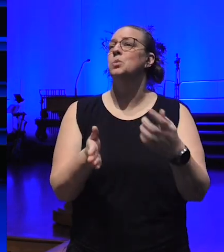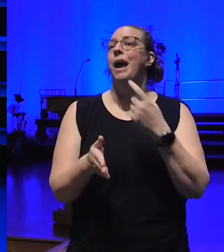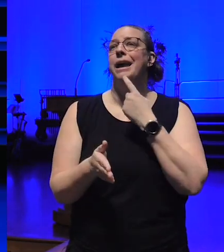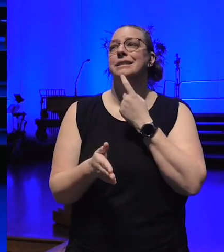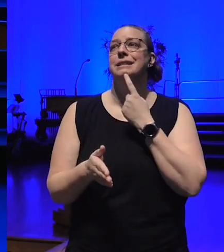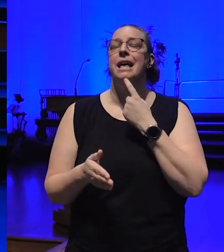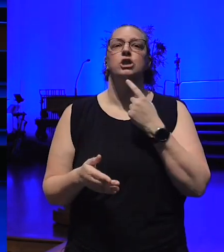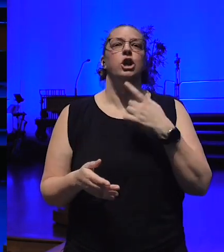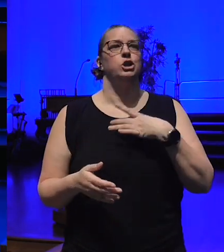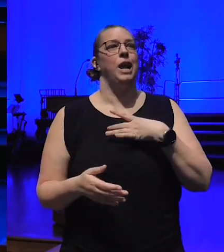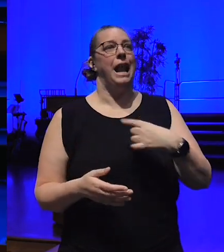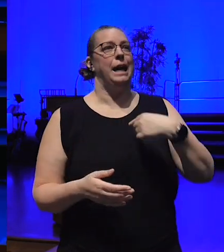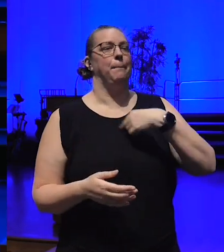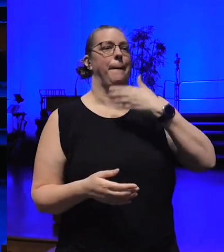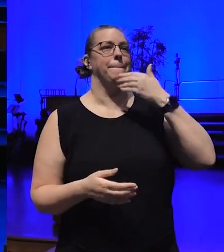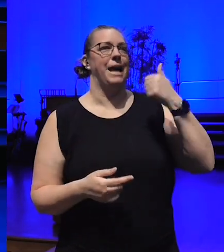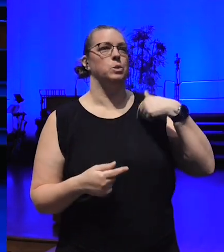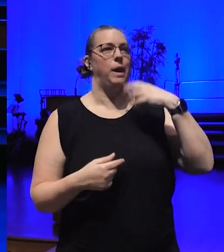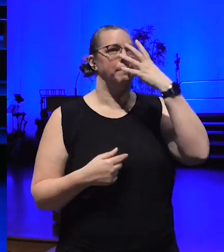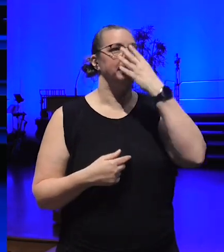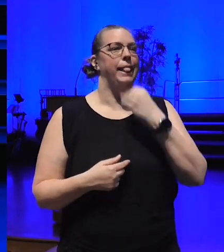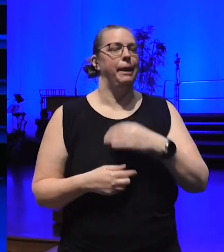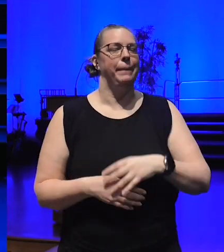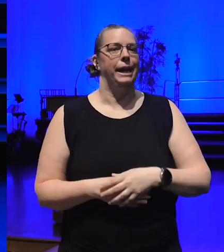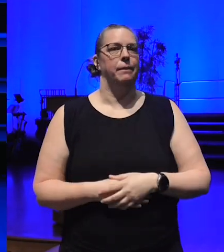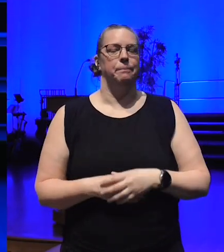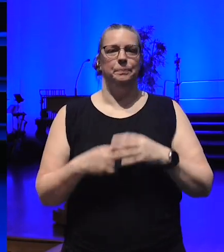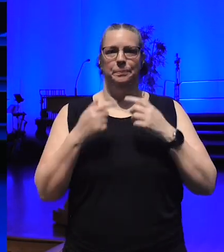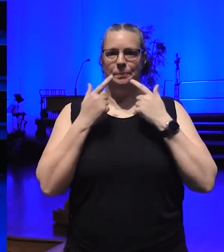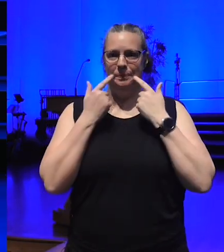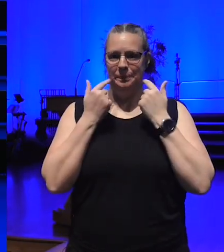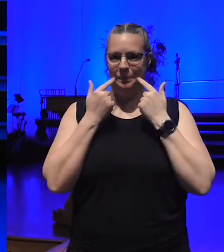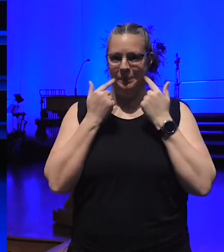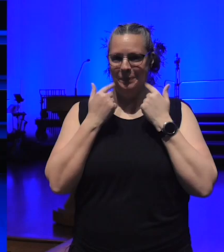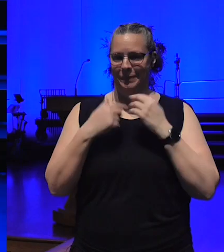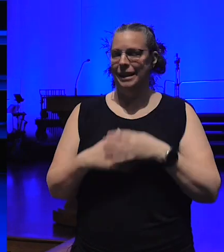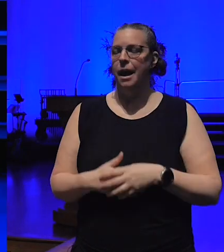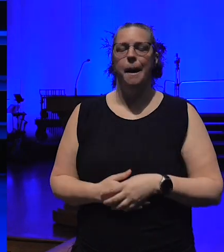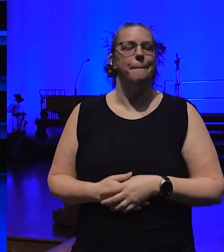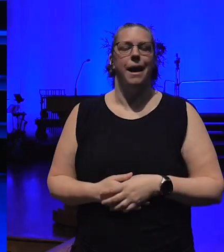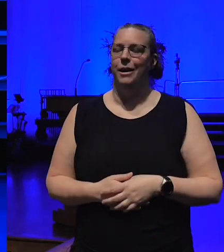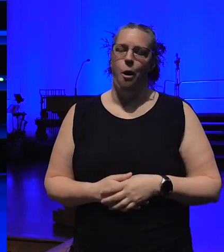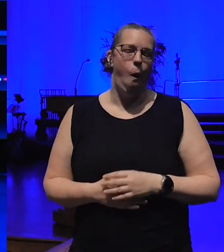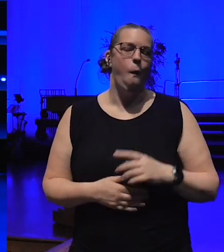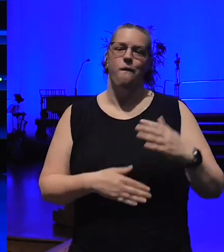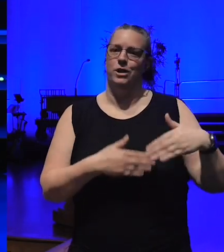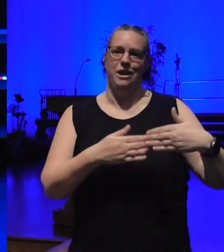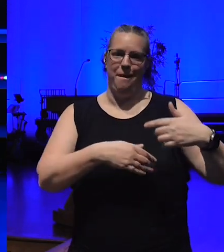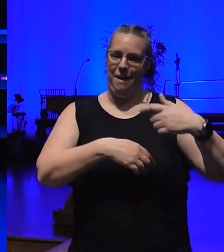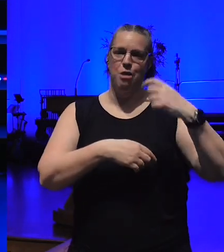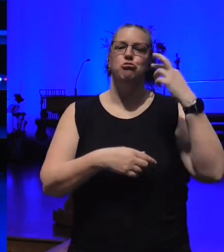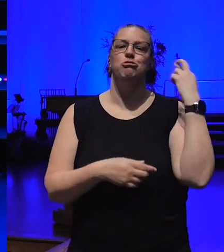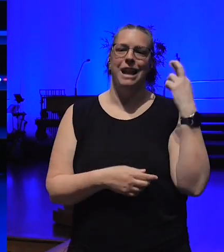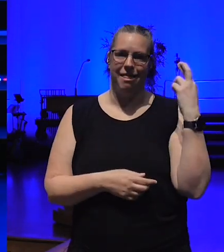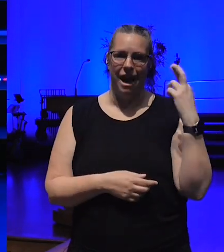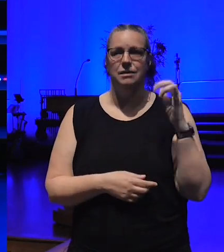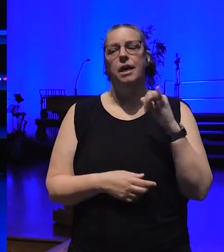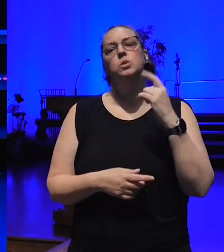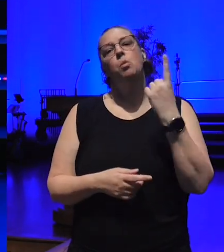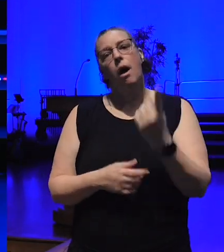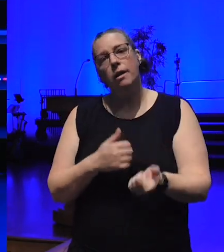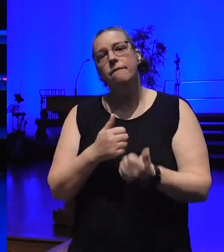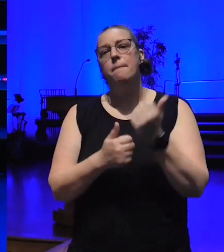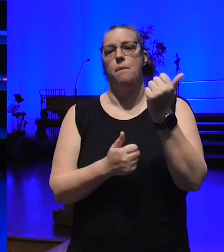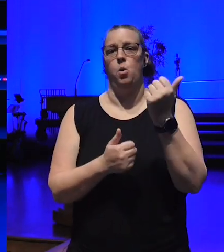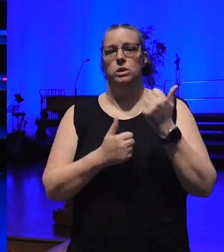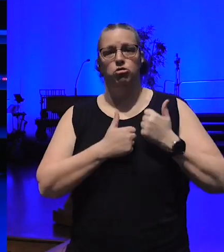asleep but over time I've come to realize that it's one of the most sacred and romantic things